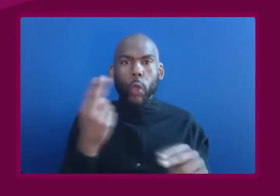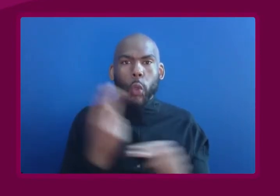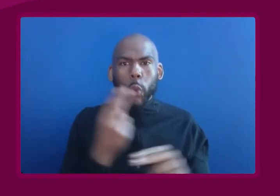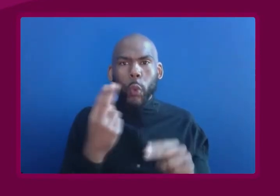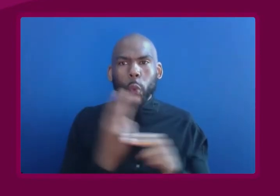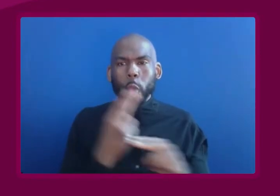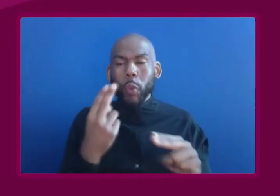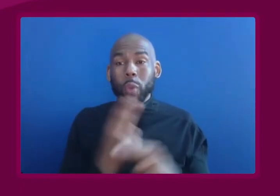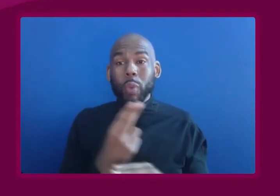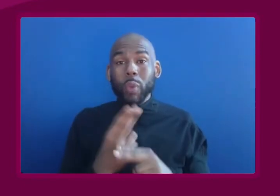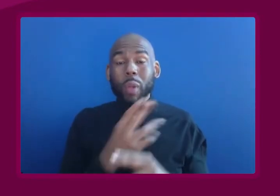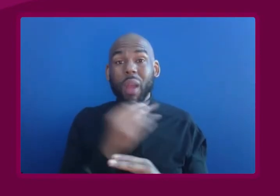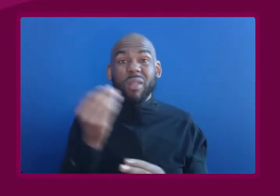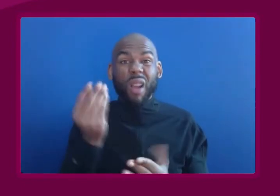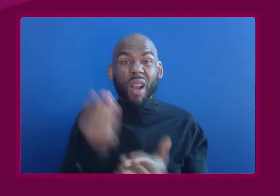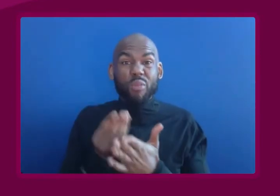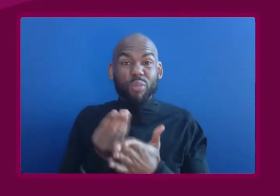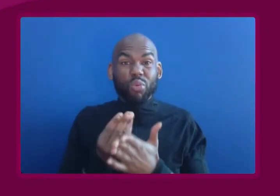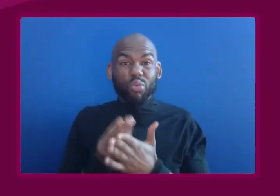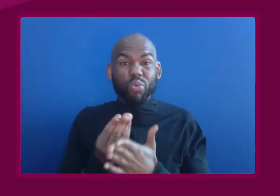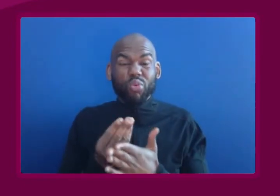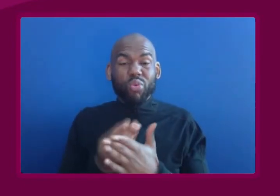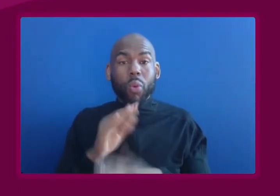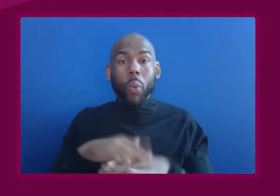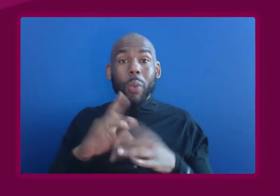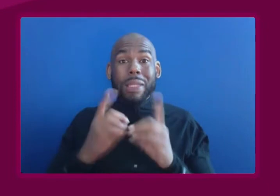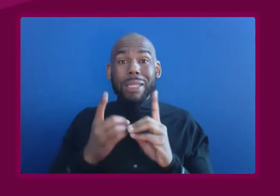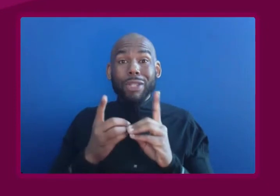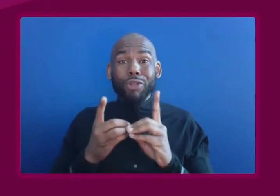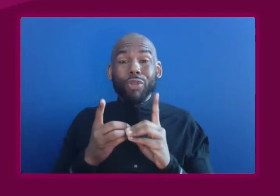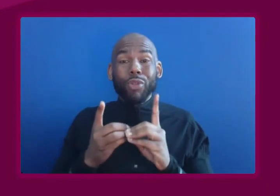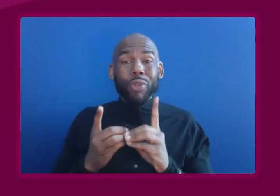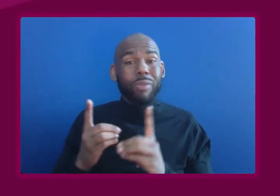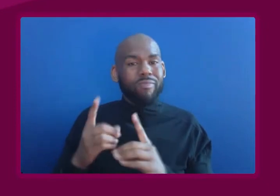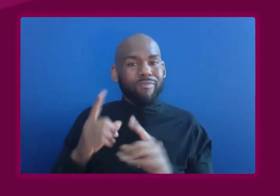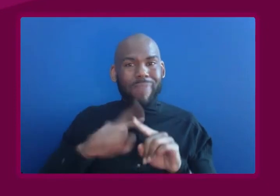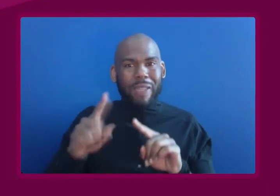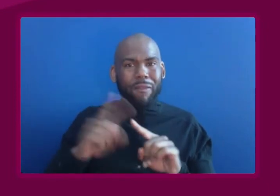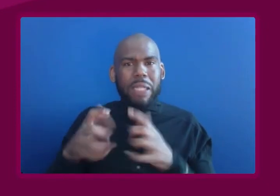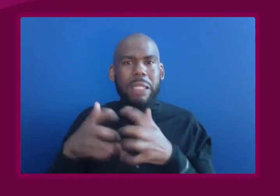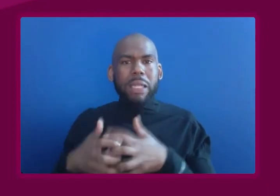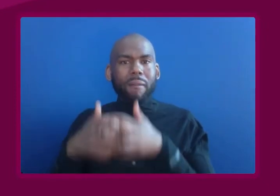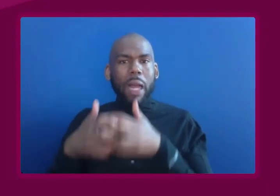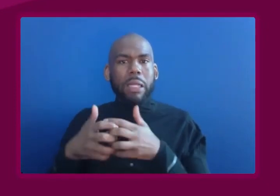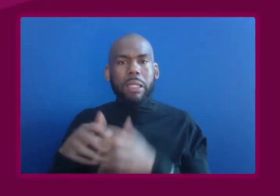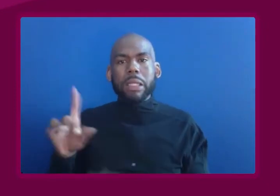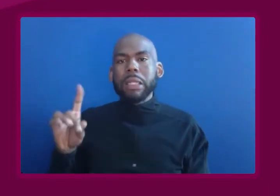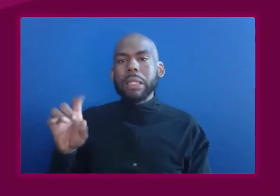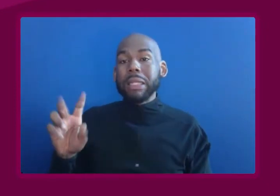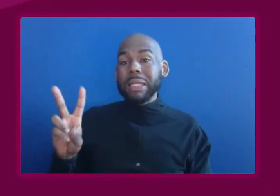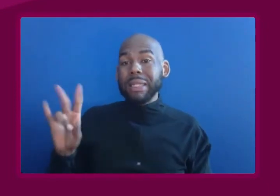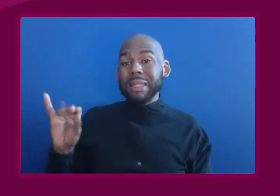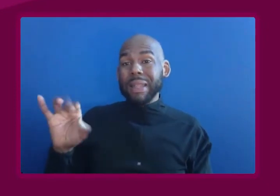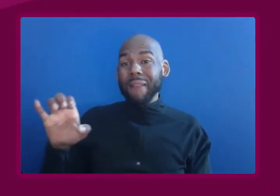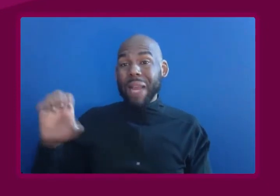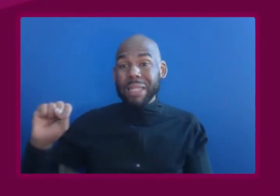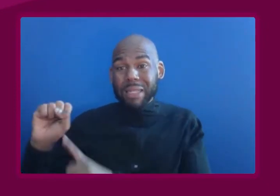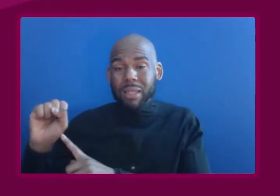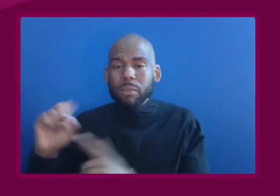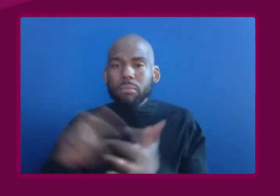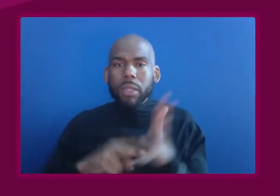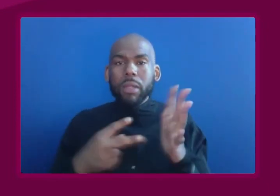a lot more commerce on digital devices, means that we all have even more opportunities to